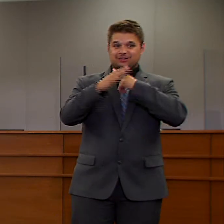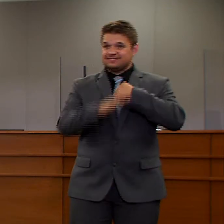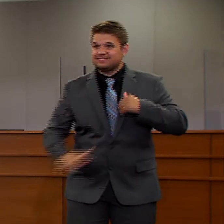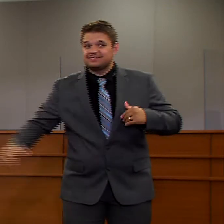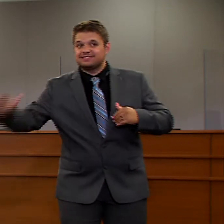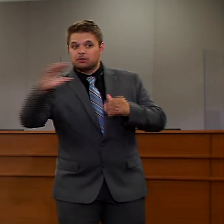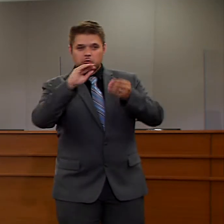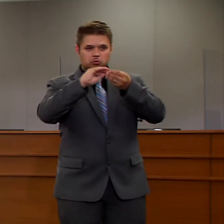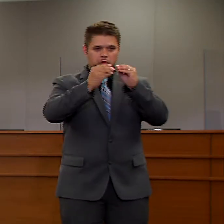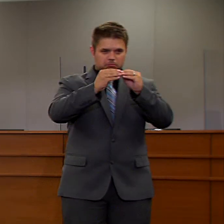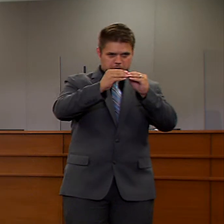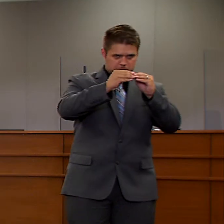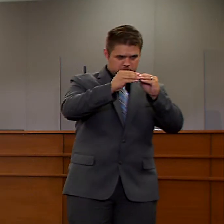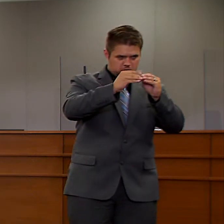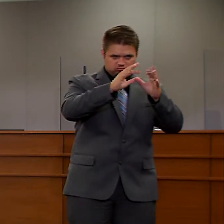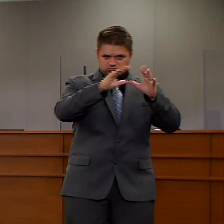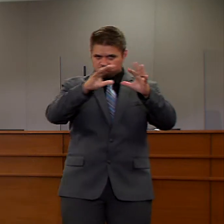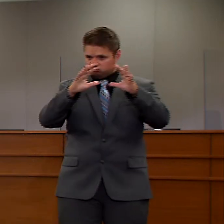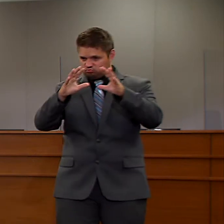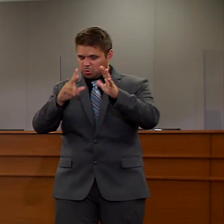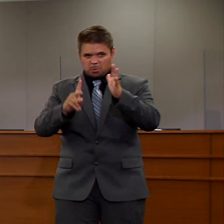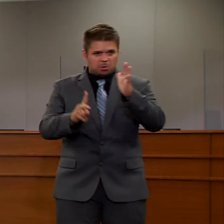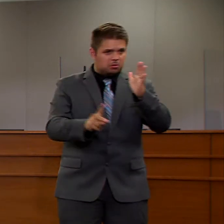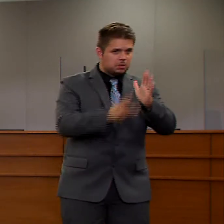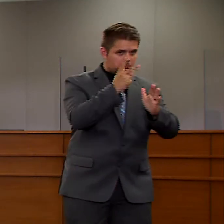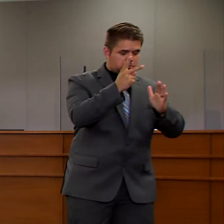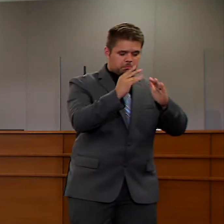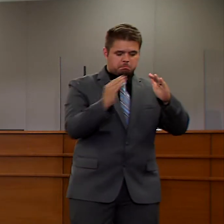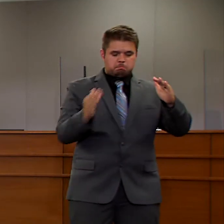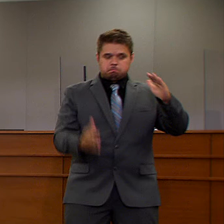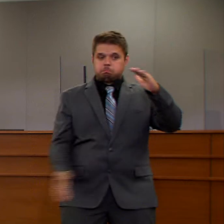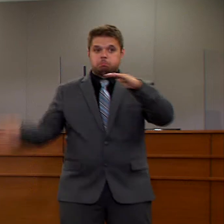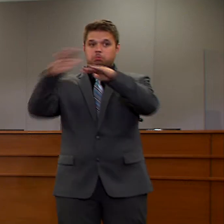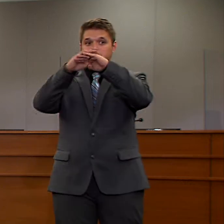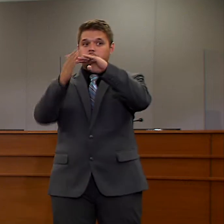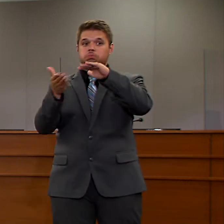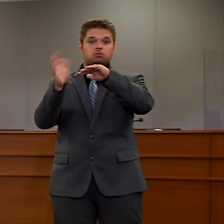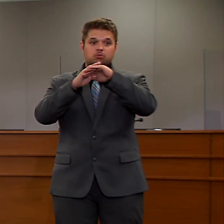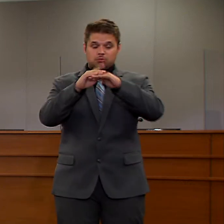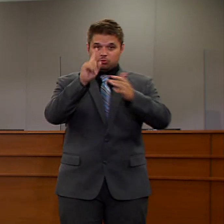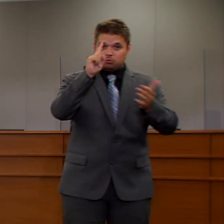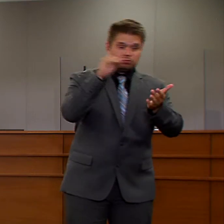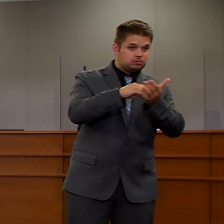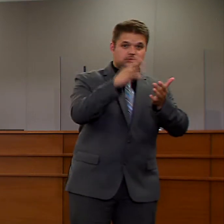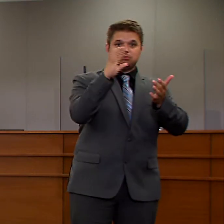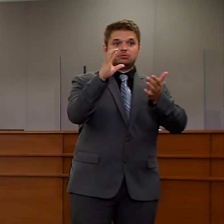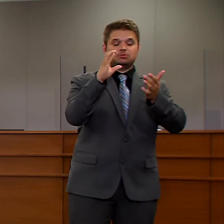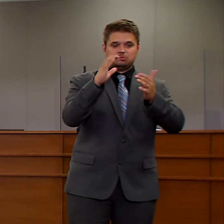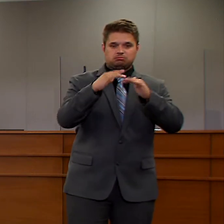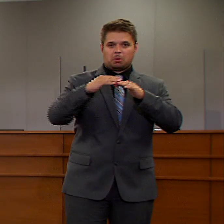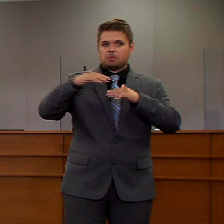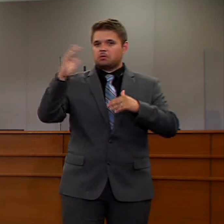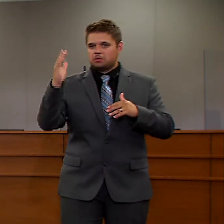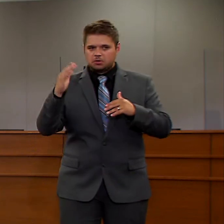This increasing number of confirmed cases is causing our state along with many others across the country to take a